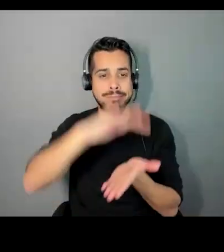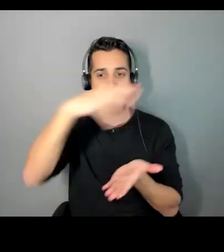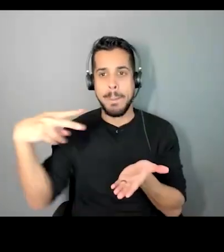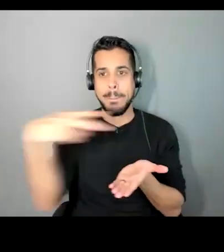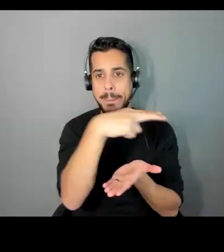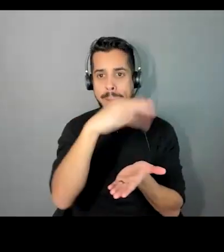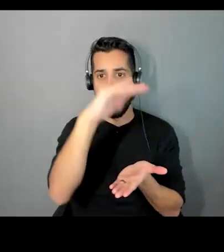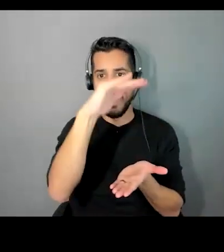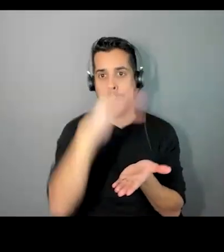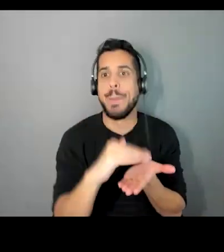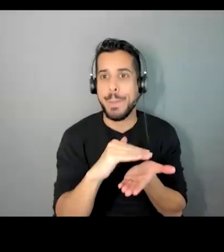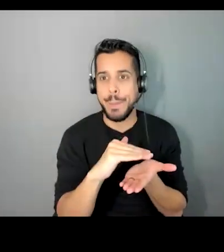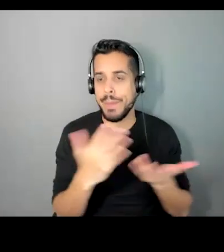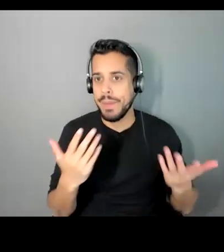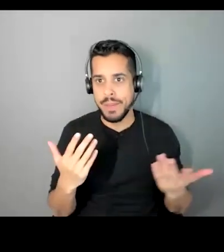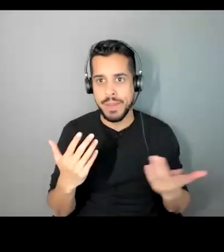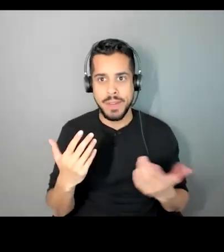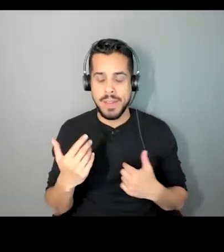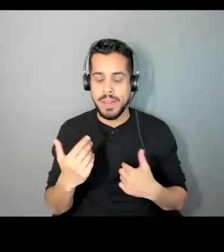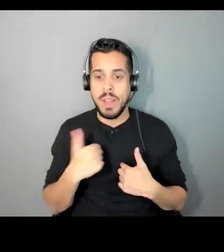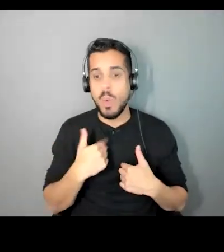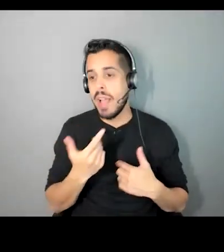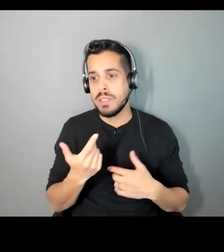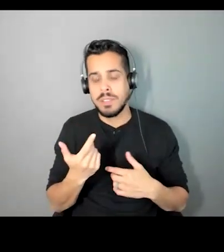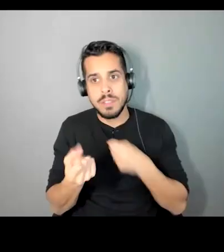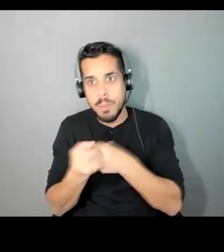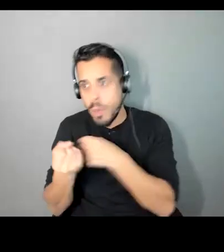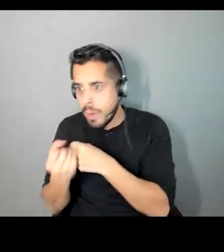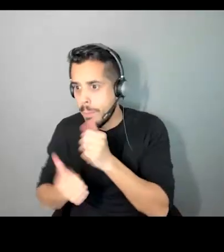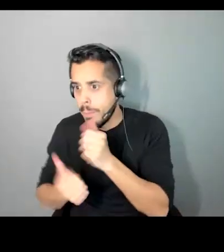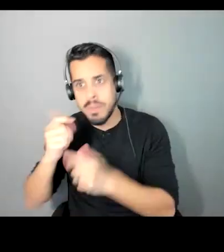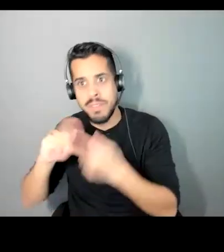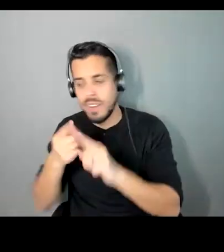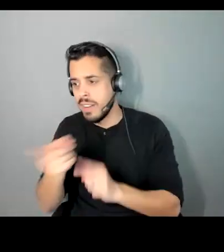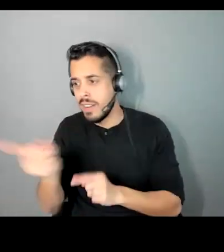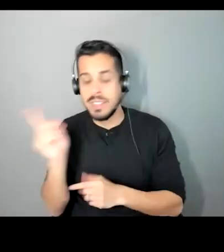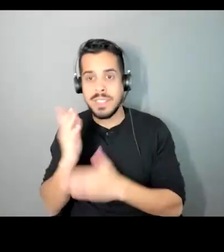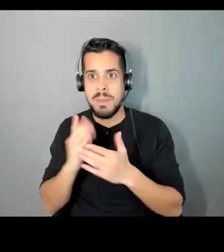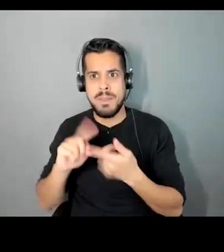uh... we had the support of, uh... most of my-- most of my friends thought I was absolutely gaga.